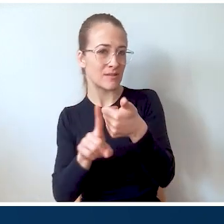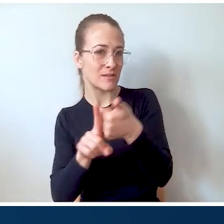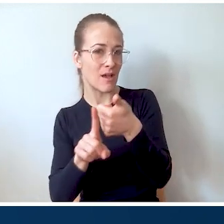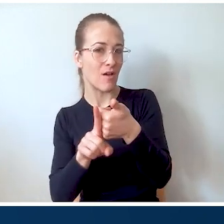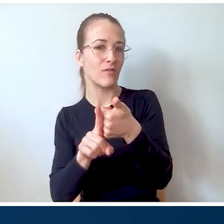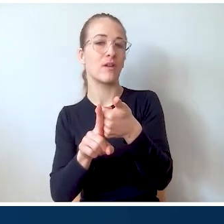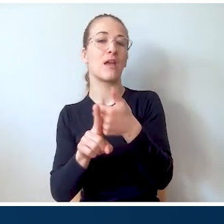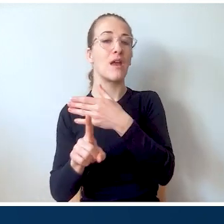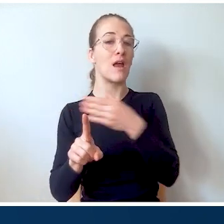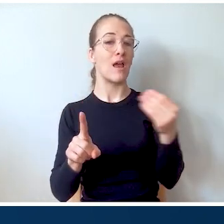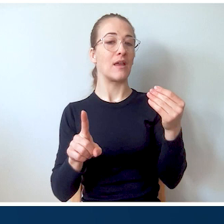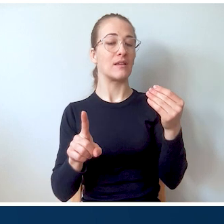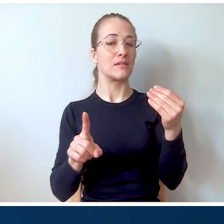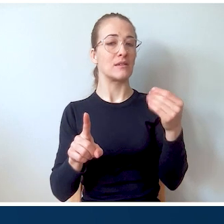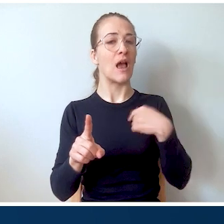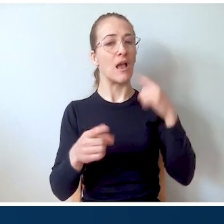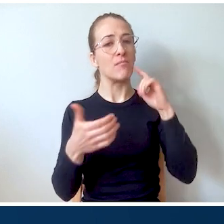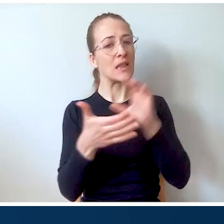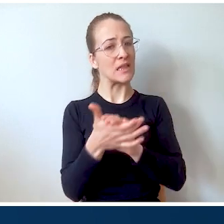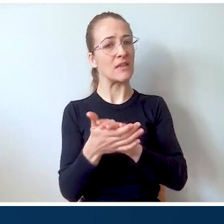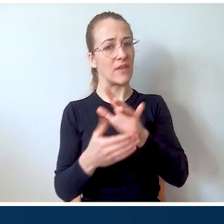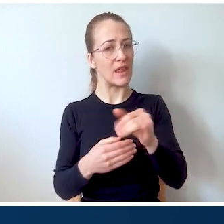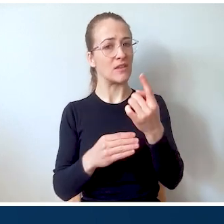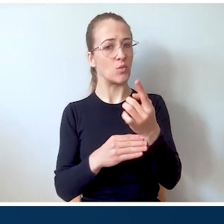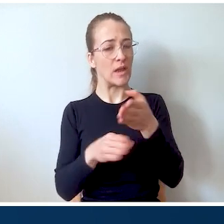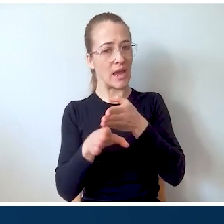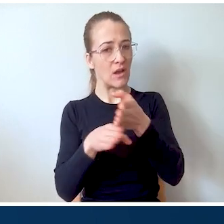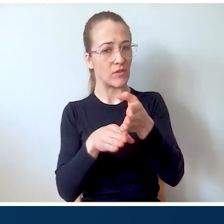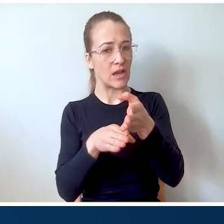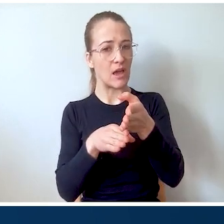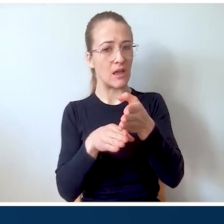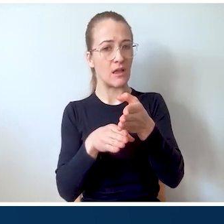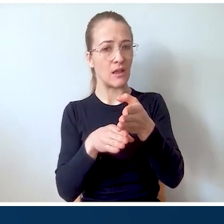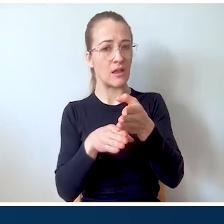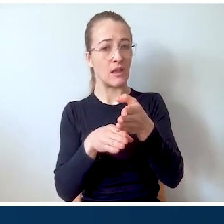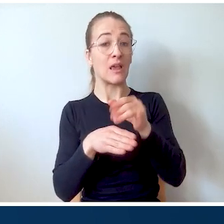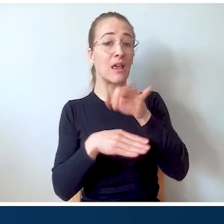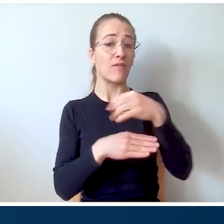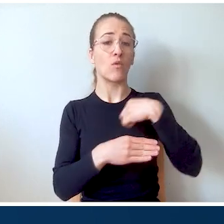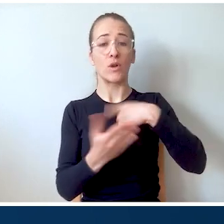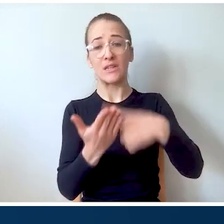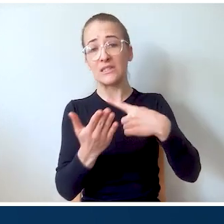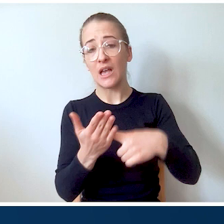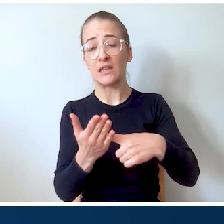And so, I find that to be one of the areas that, whether we're talking about local laws,